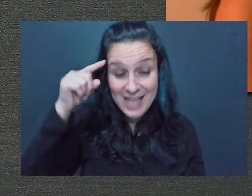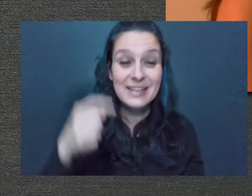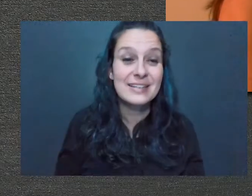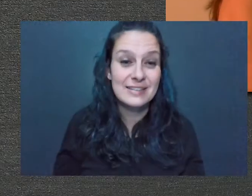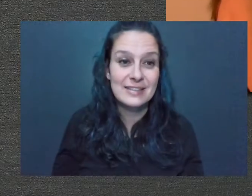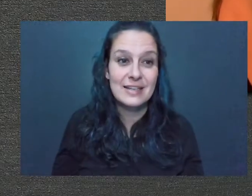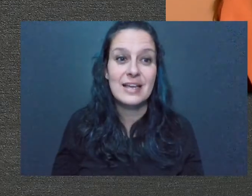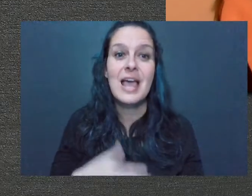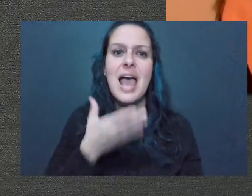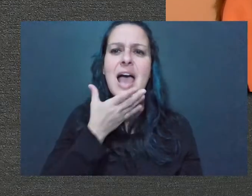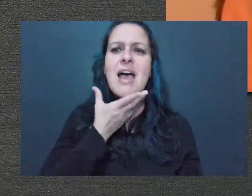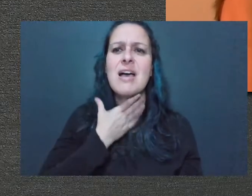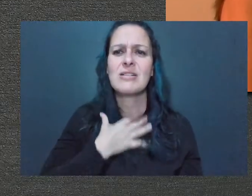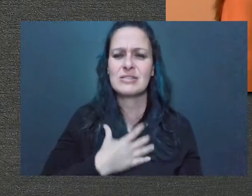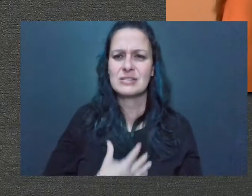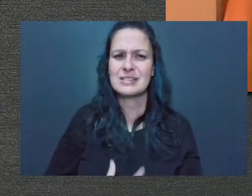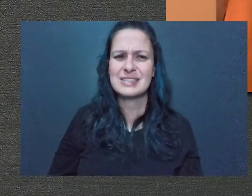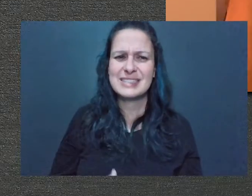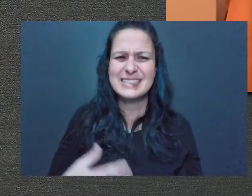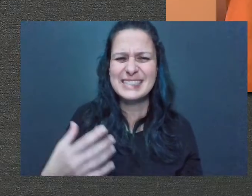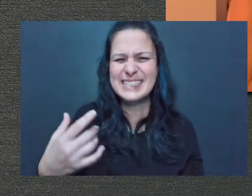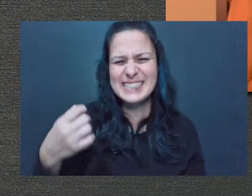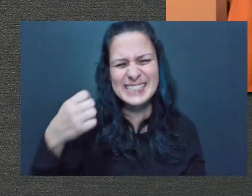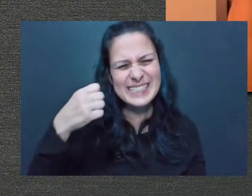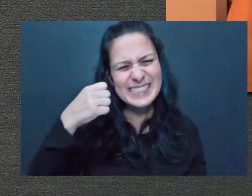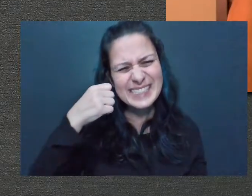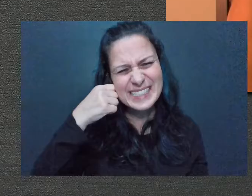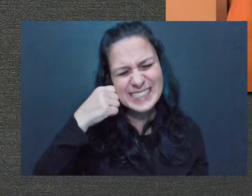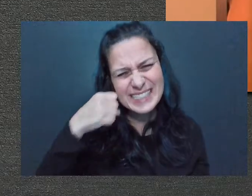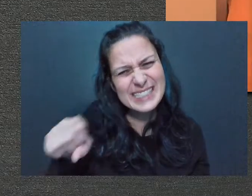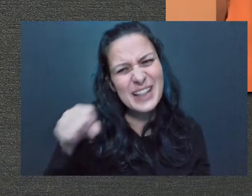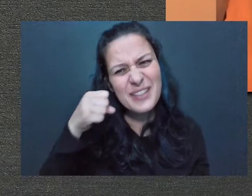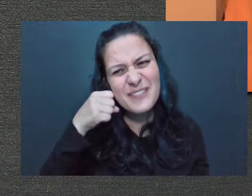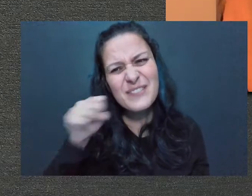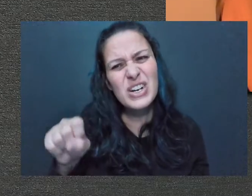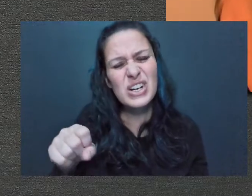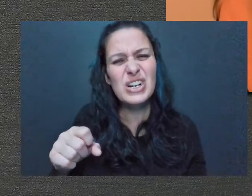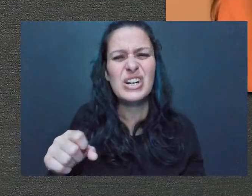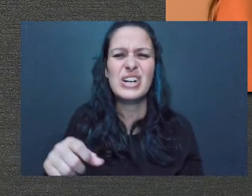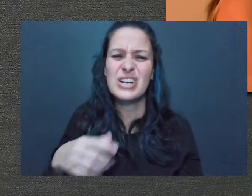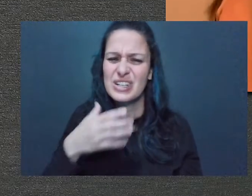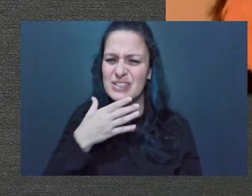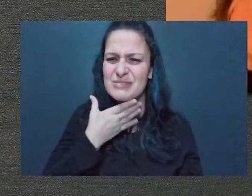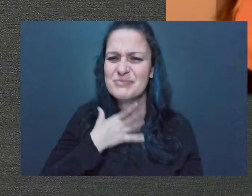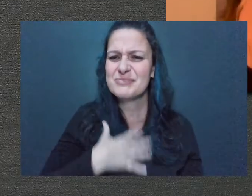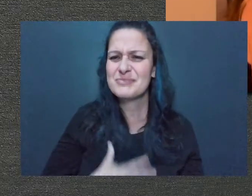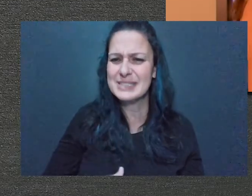[Communication Device] Black. And there's so, I would say this is more a silvery color. [Communication Device] Silver.